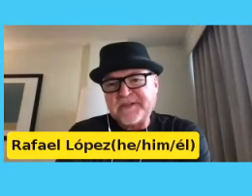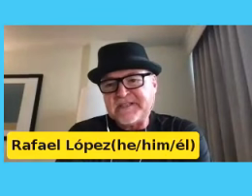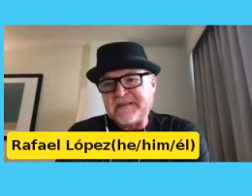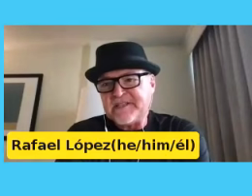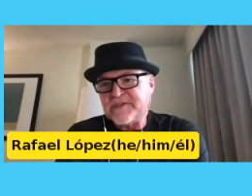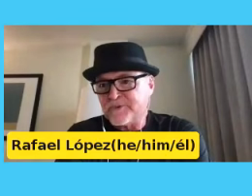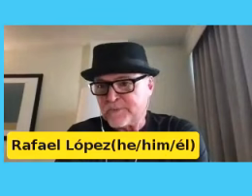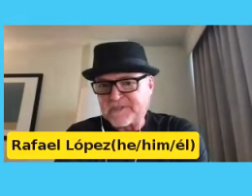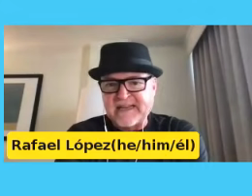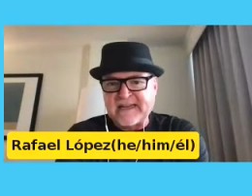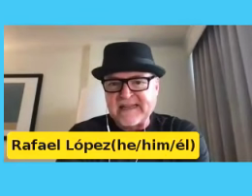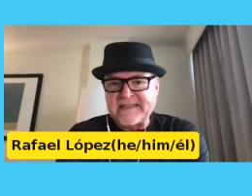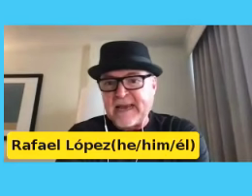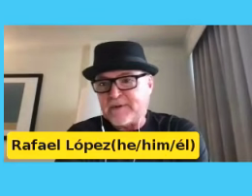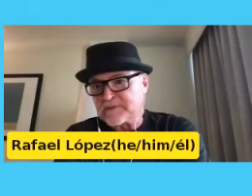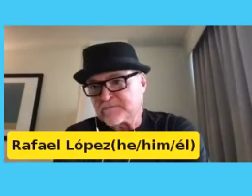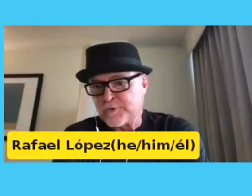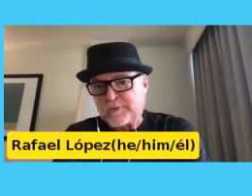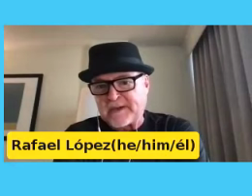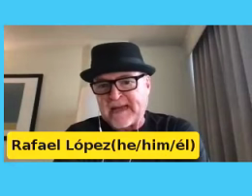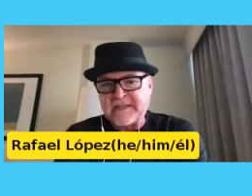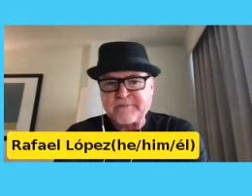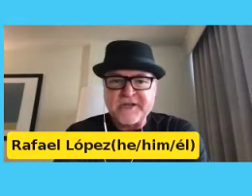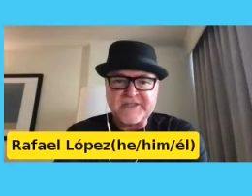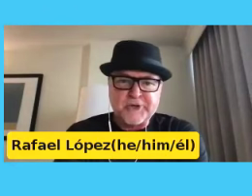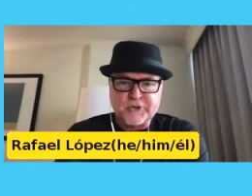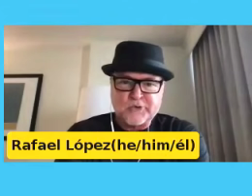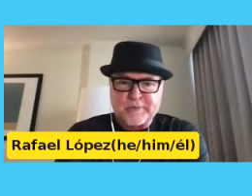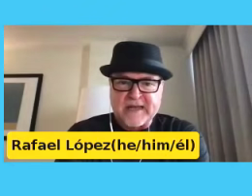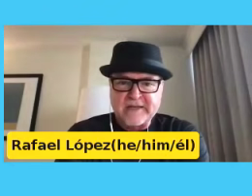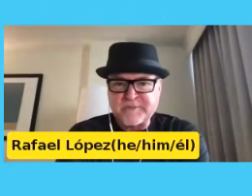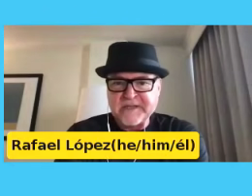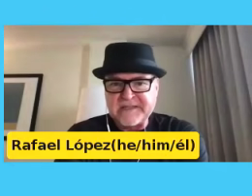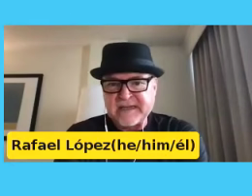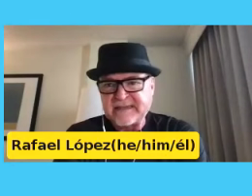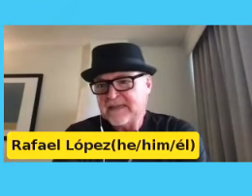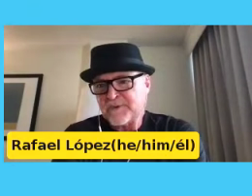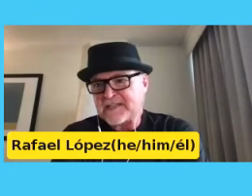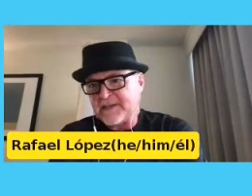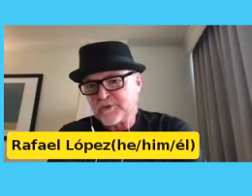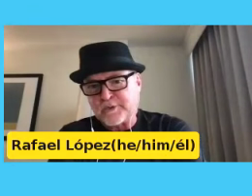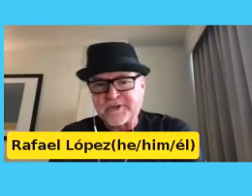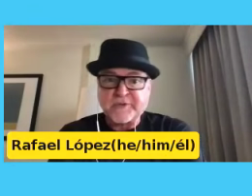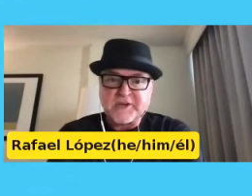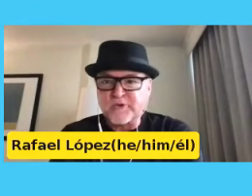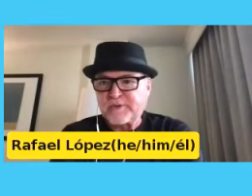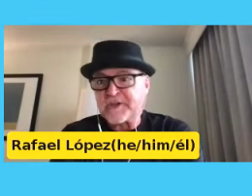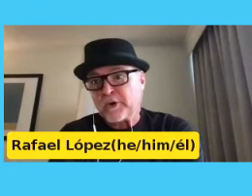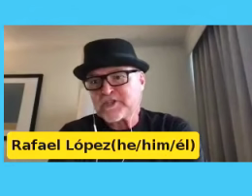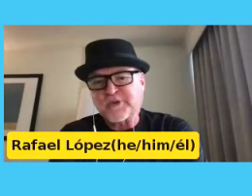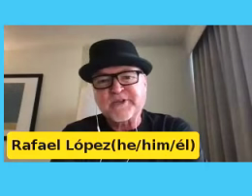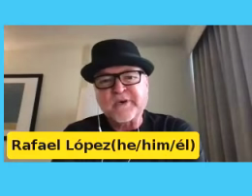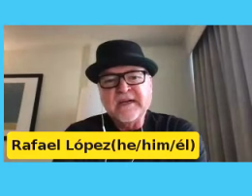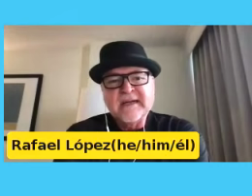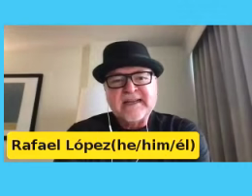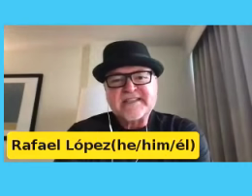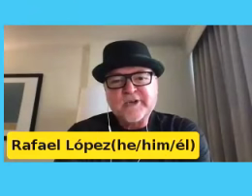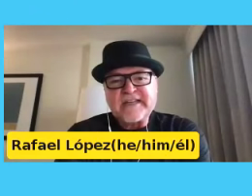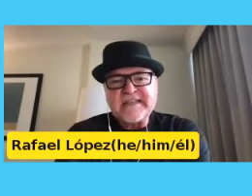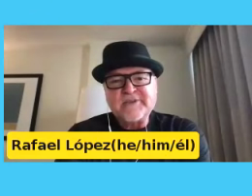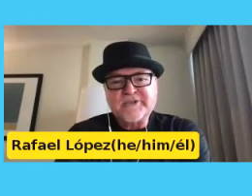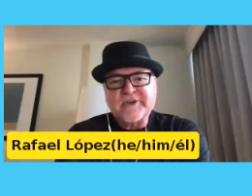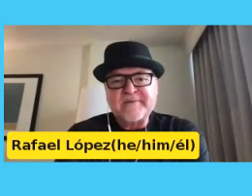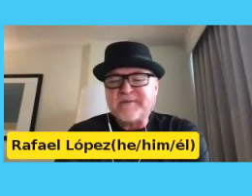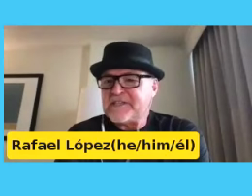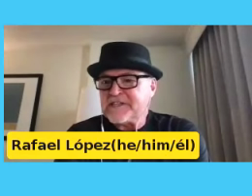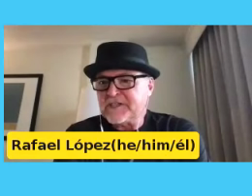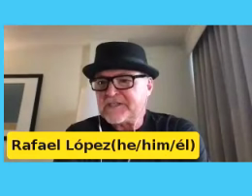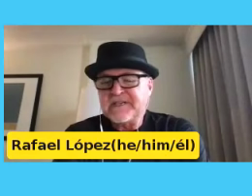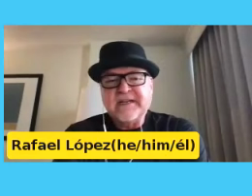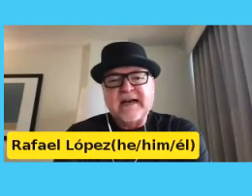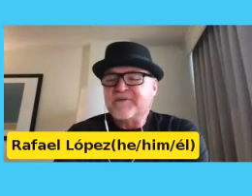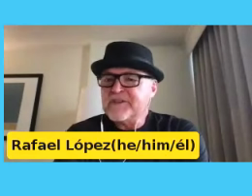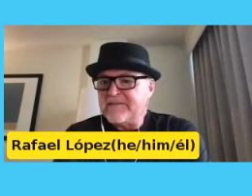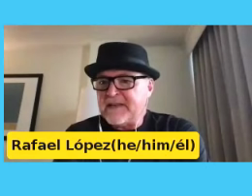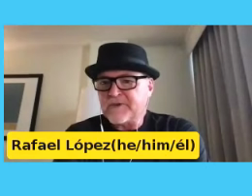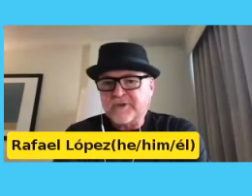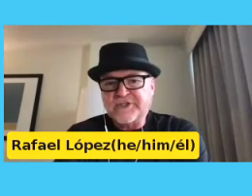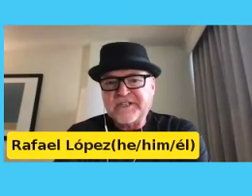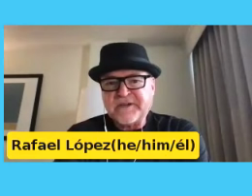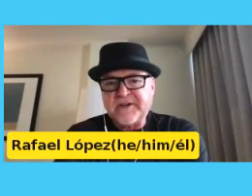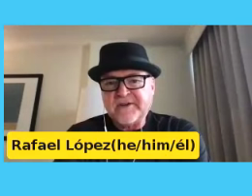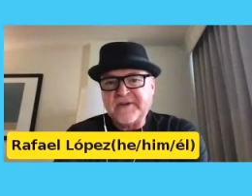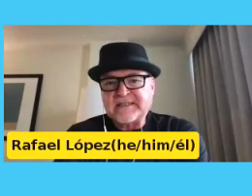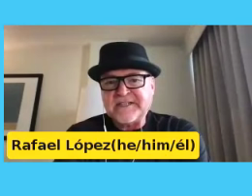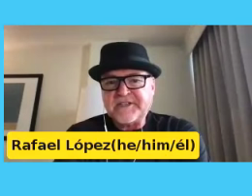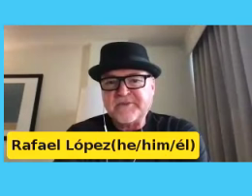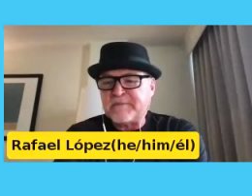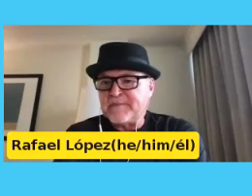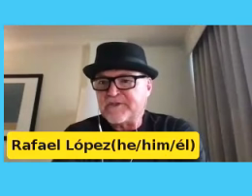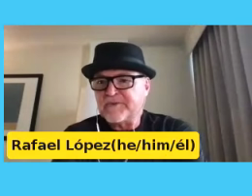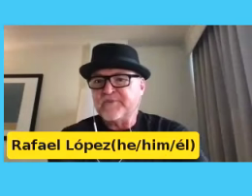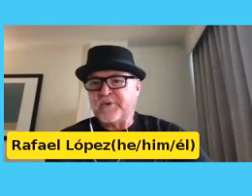to have a great time. Next slide. Here I tell them basically very quickly how to hold a brush when they need to get really close to the edges. I let them go for it. Next one. So here they go. I'll share some of the photos of everybody painting. Notice too, sometimes what